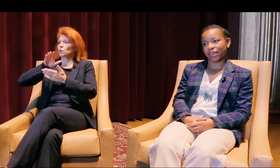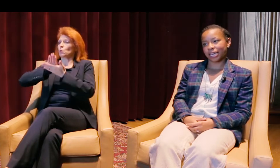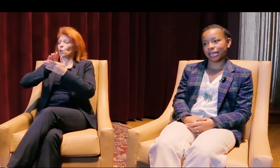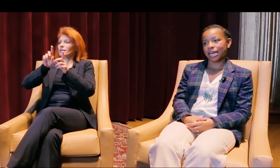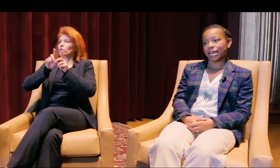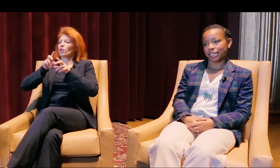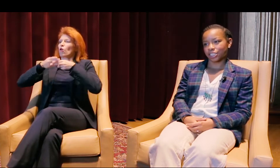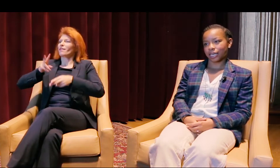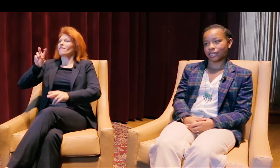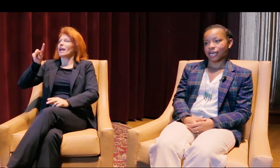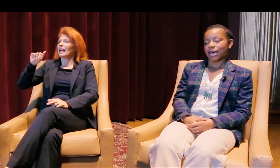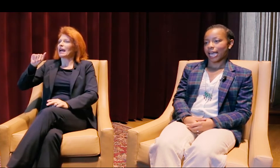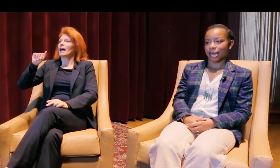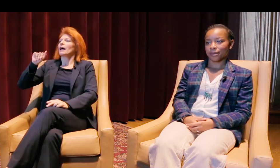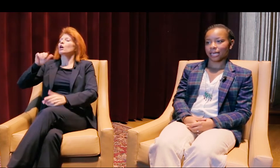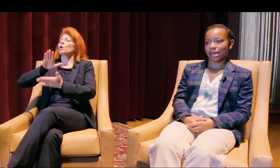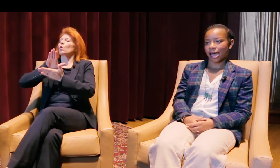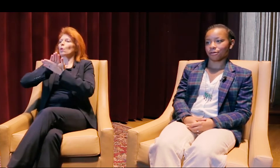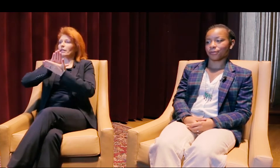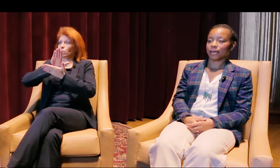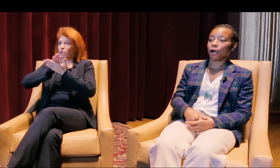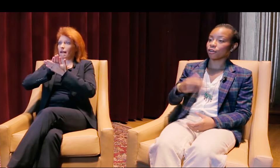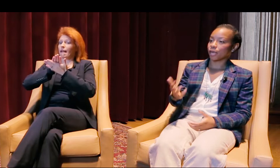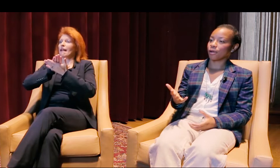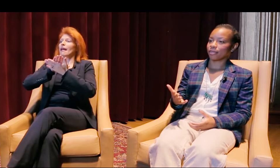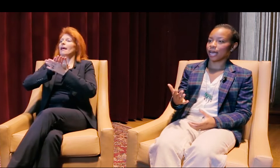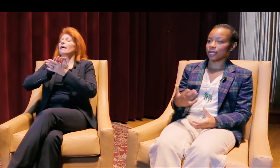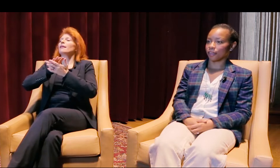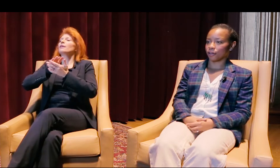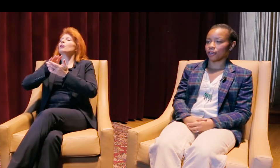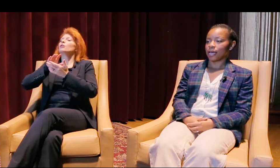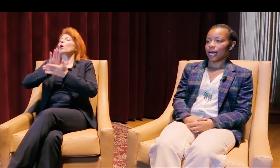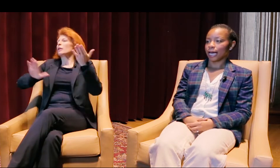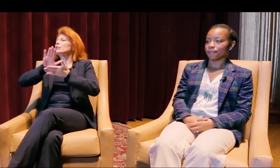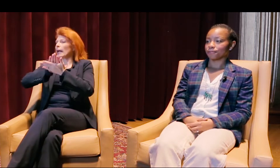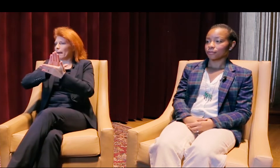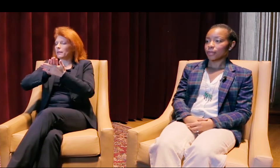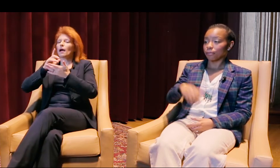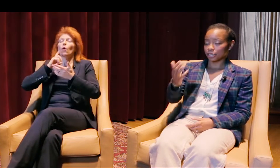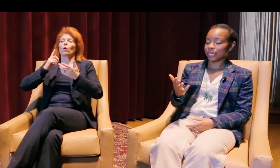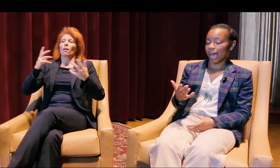called Vega Collegiate Academy. I will be partnering with another person,